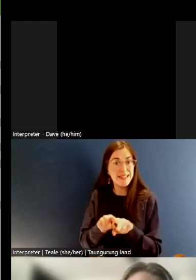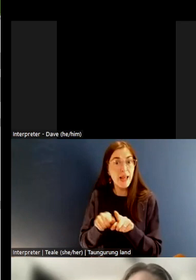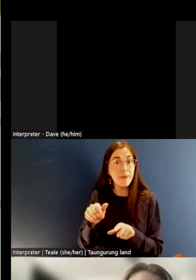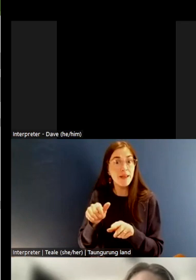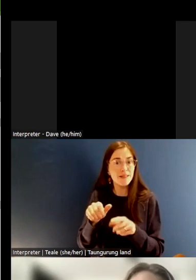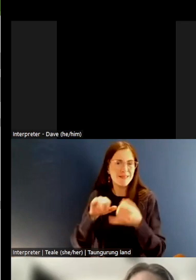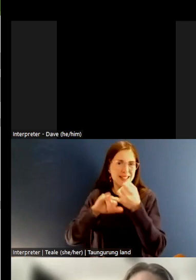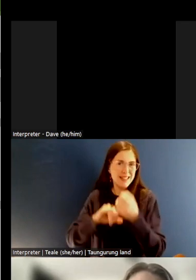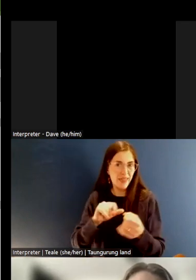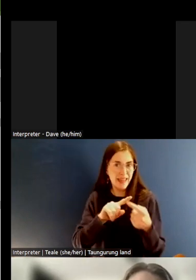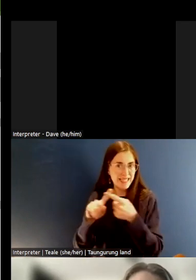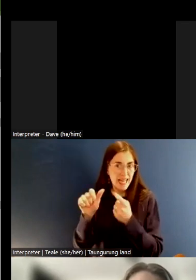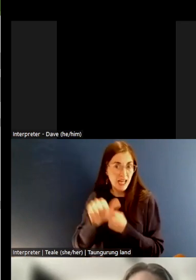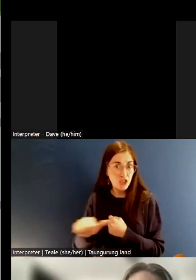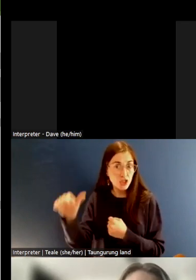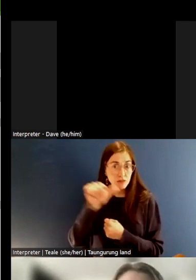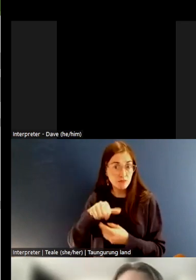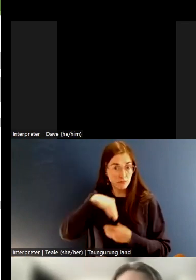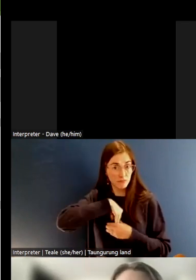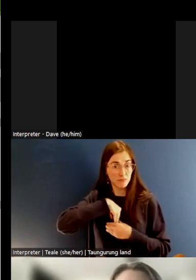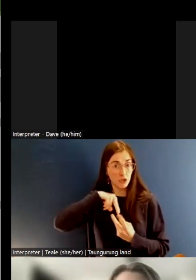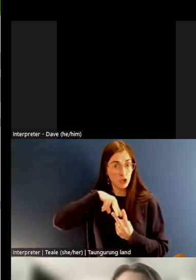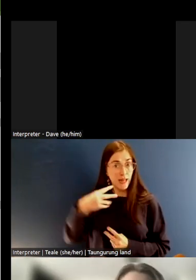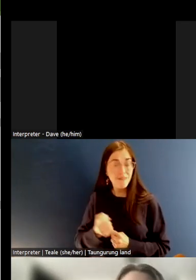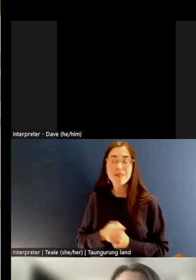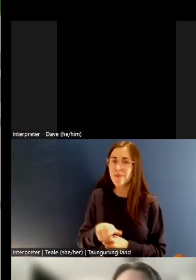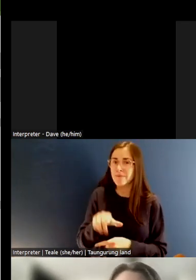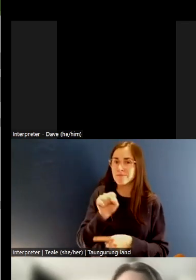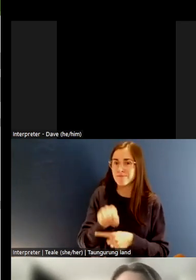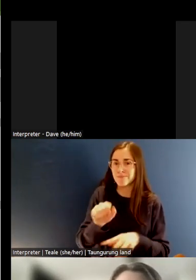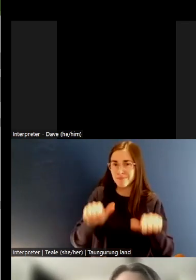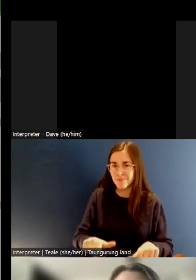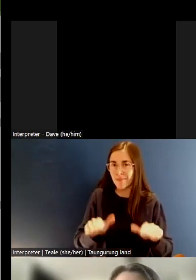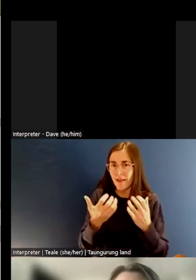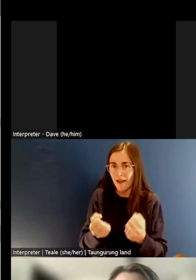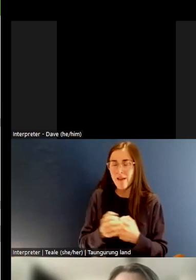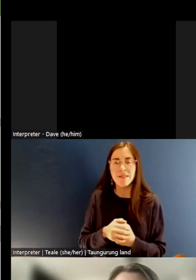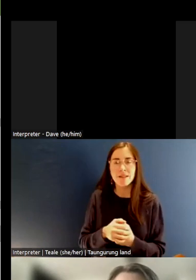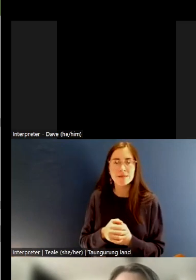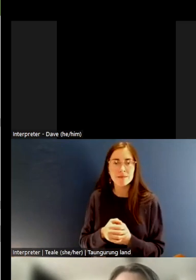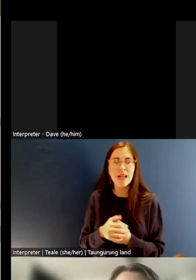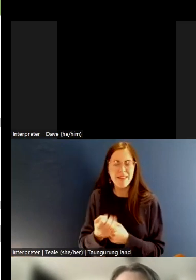So she was homozygous so had a copy on each chromosome of that V37I.